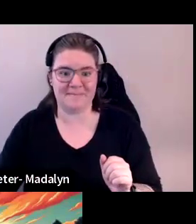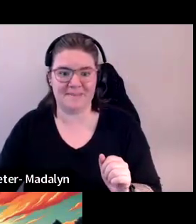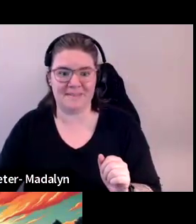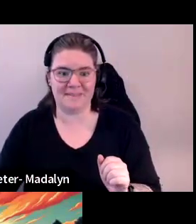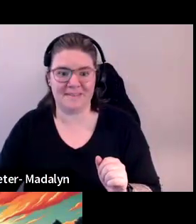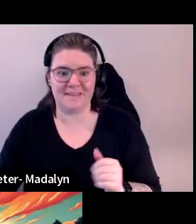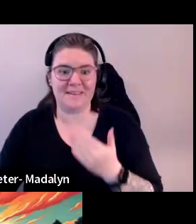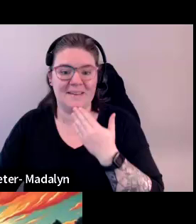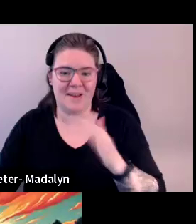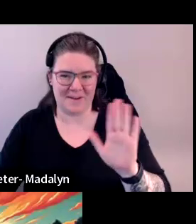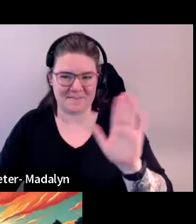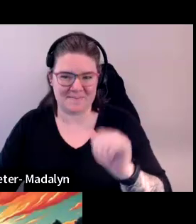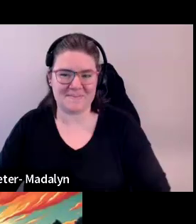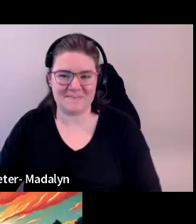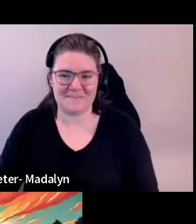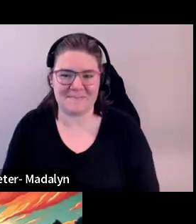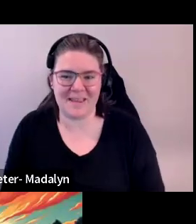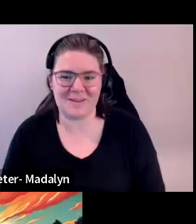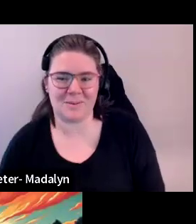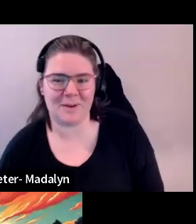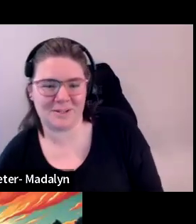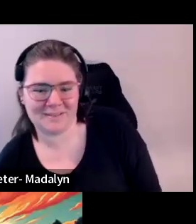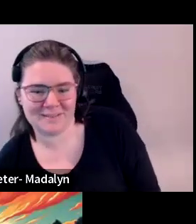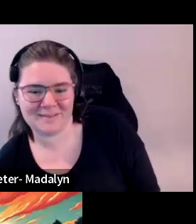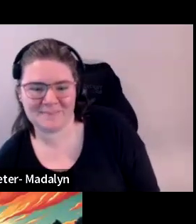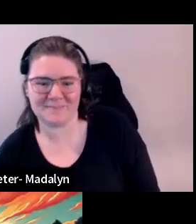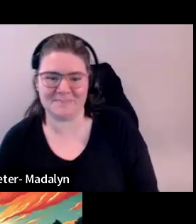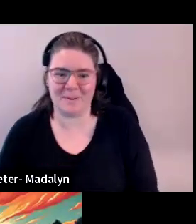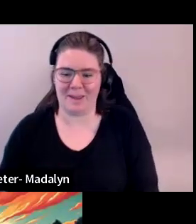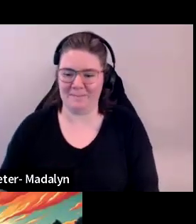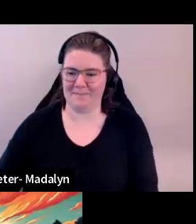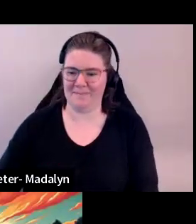Don Dew: I appreciate your time so much. Thank you so much. ASL Interpreter- Madalyn: Bye, Bye.